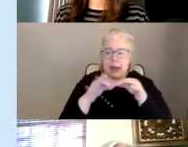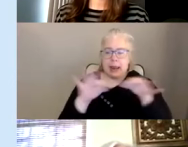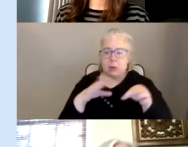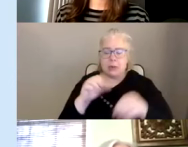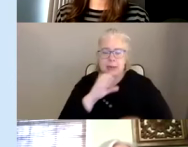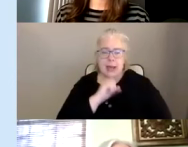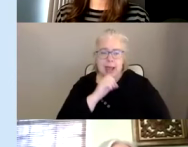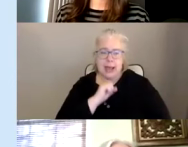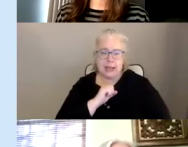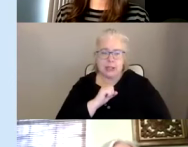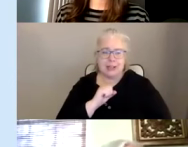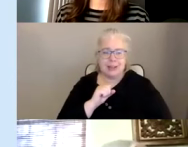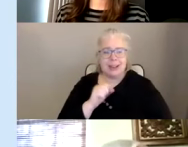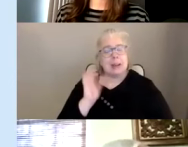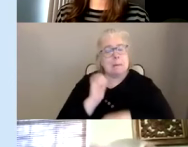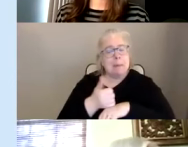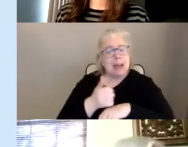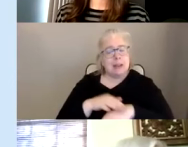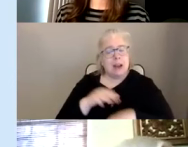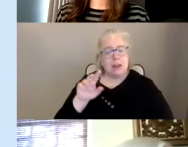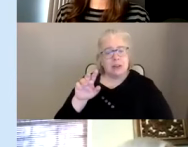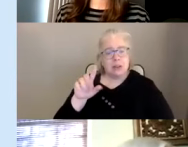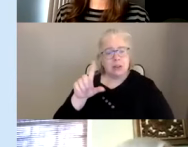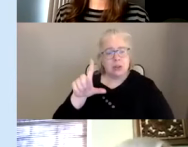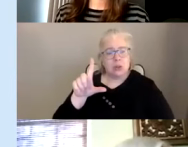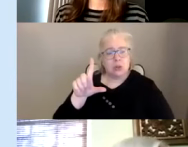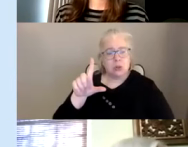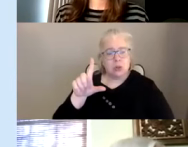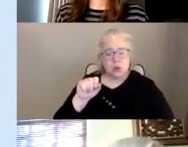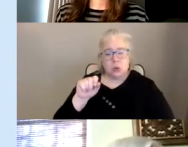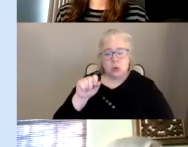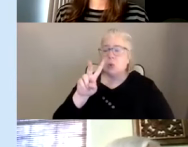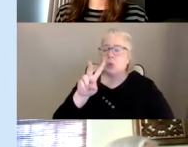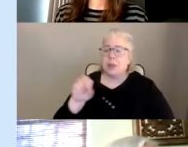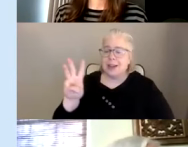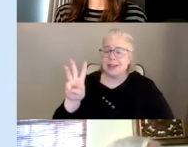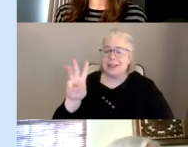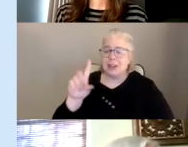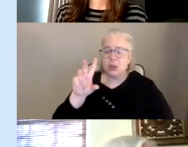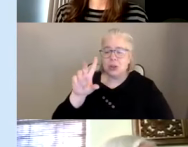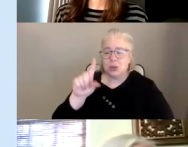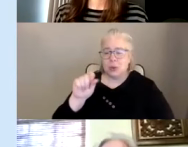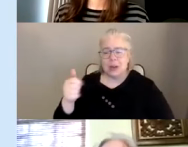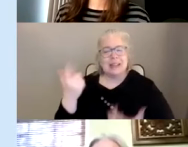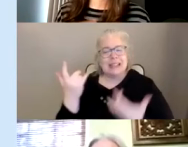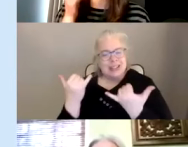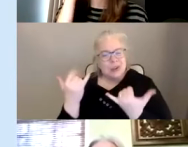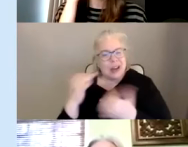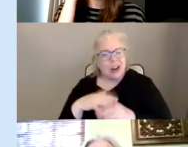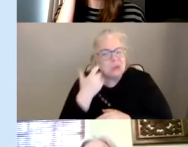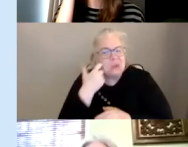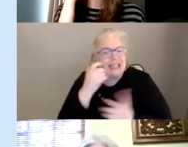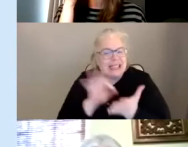Now this is 2006 to 2010. We're still waiting for recent census data to be updated.